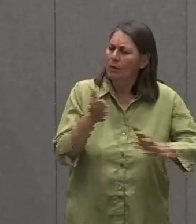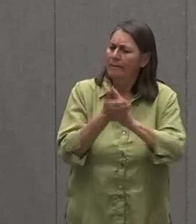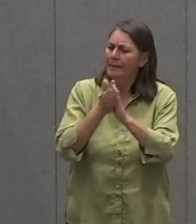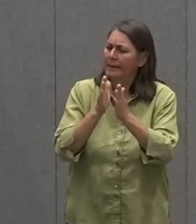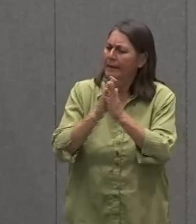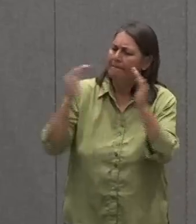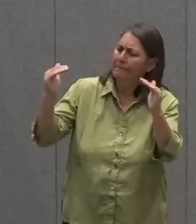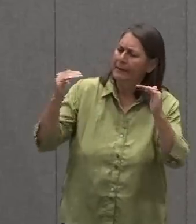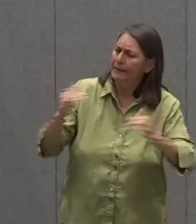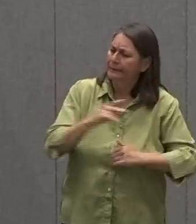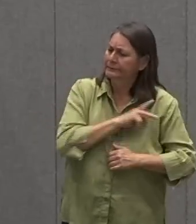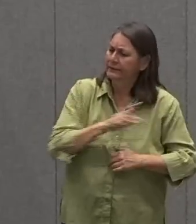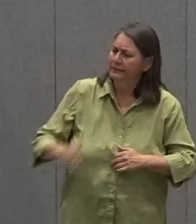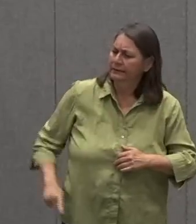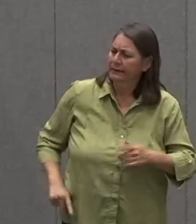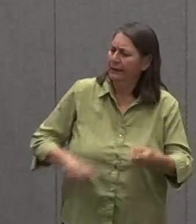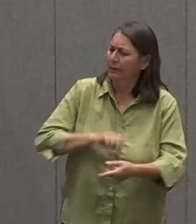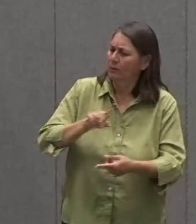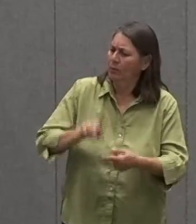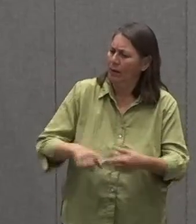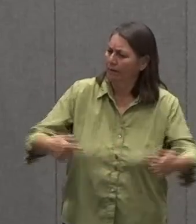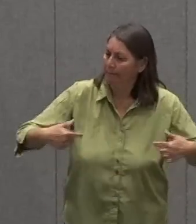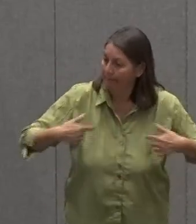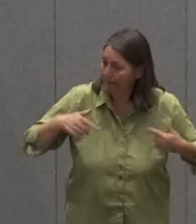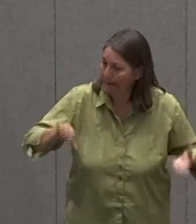King Leopard said one day to his beloved daughter.